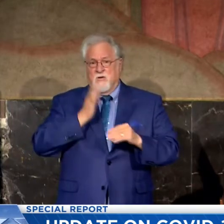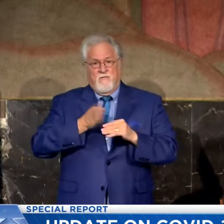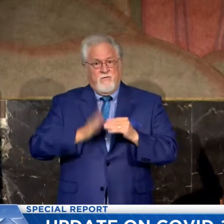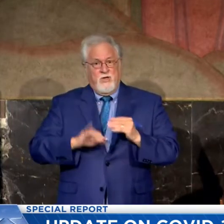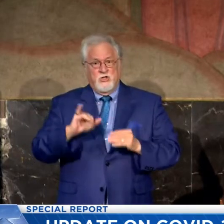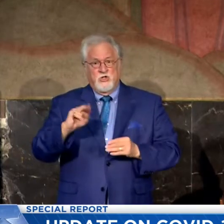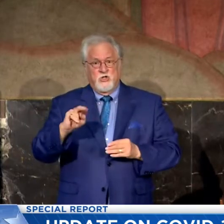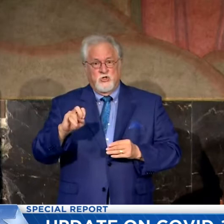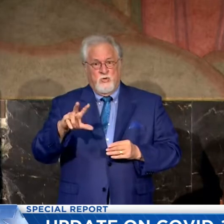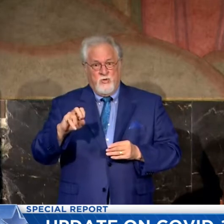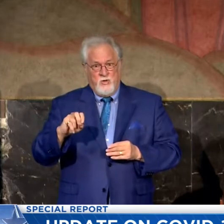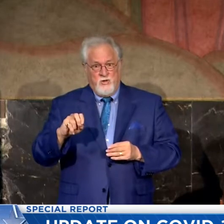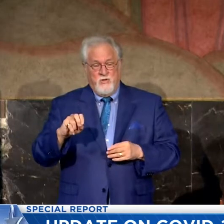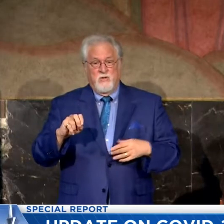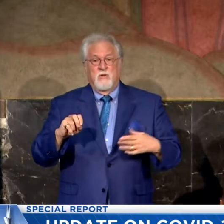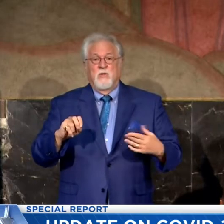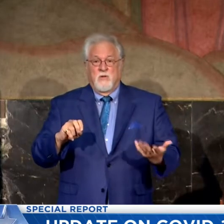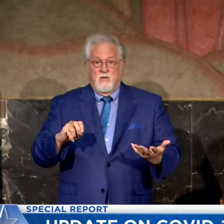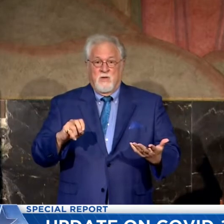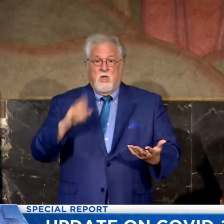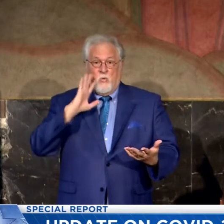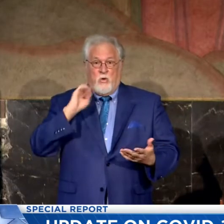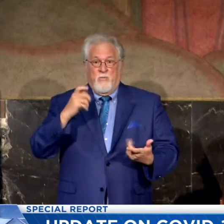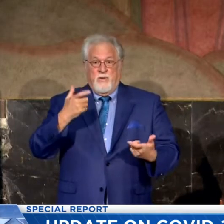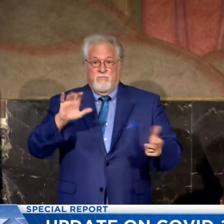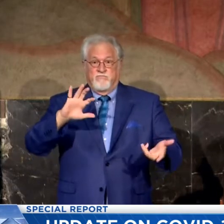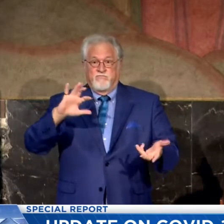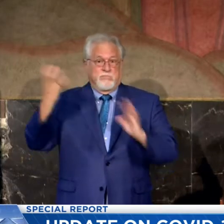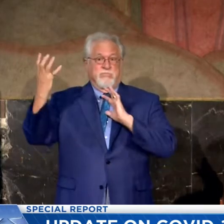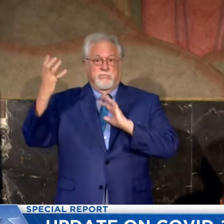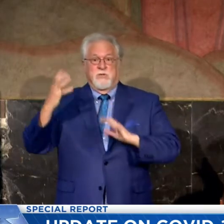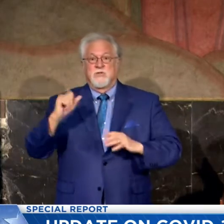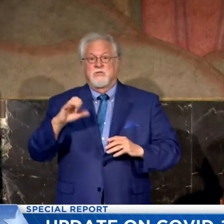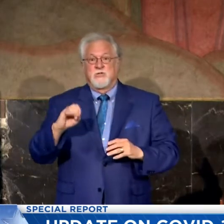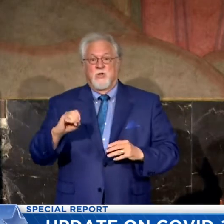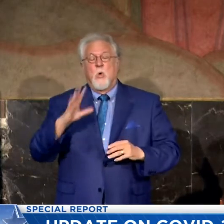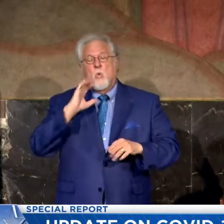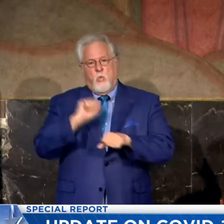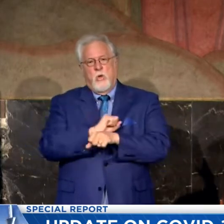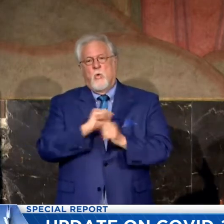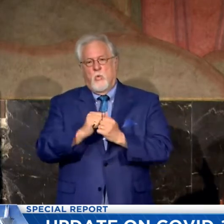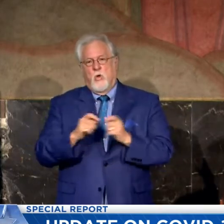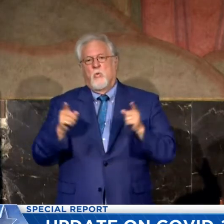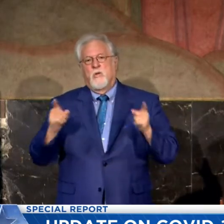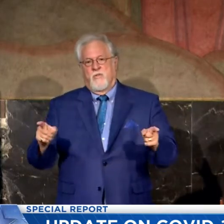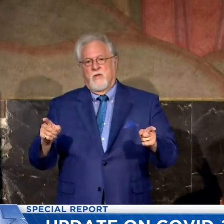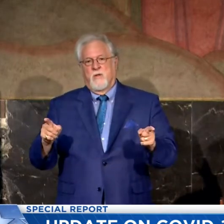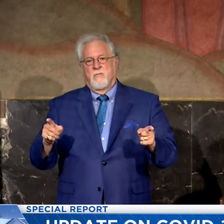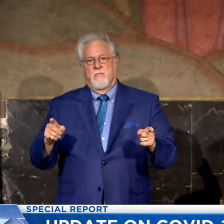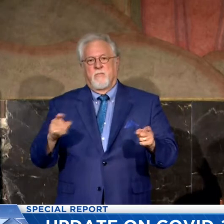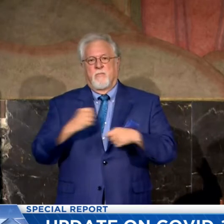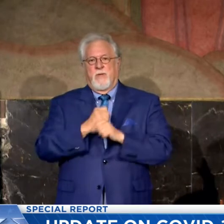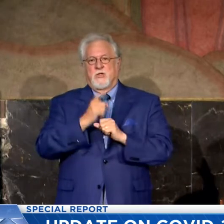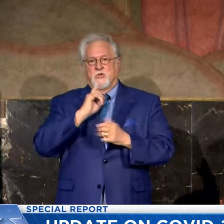THE TIME THEY'VE GIVEN THEMSELVES. THE THING BETWEEN JUNE 1 AND JUNE 30. OBVIOUSLY, IF THEY DO NOT GET IT DONE BY JUNE 30, THERE WILL